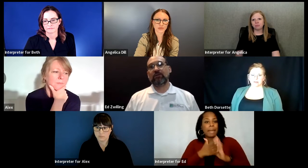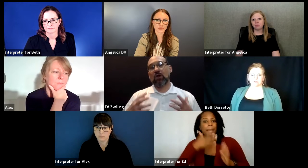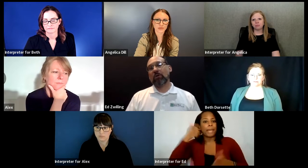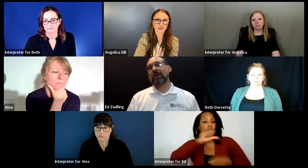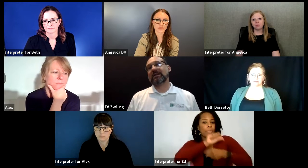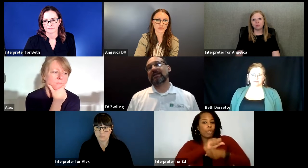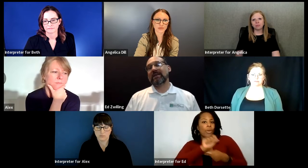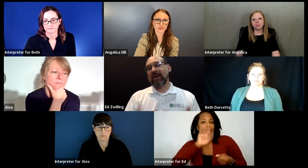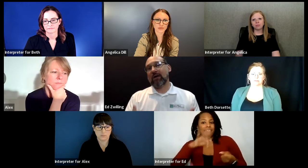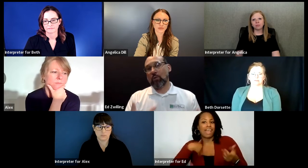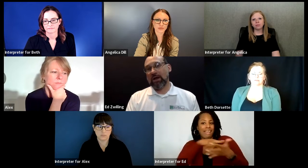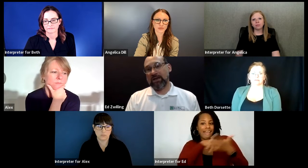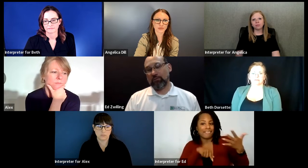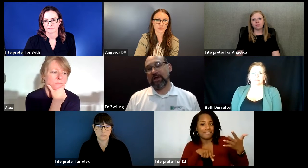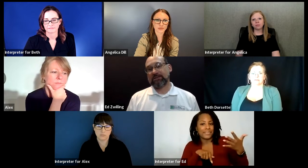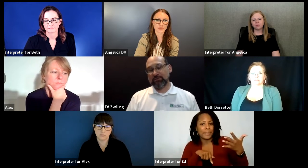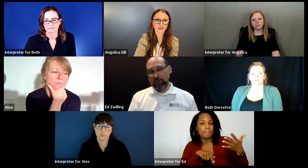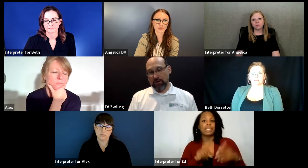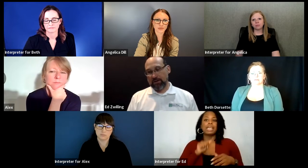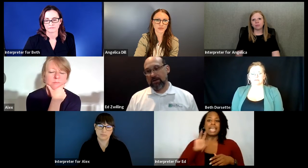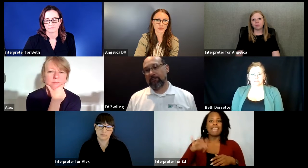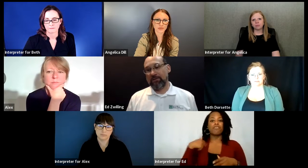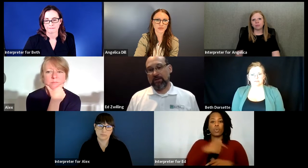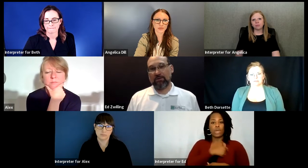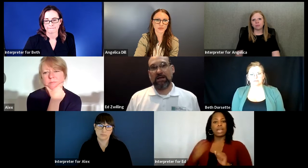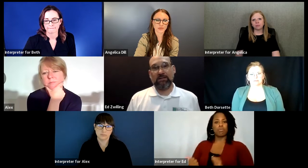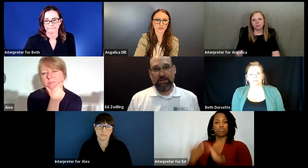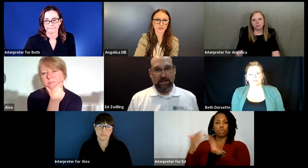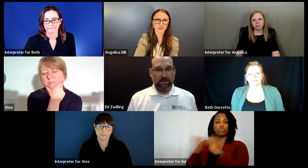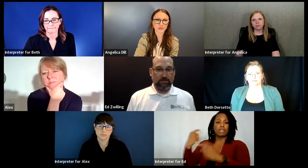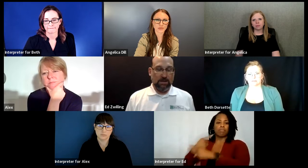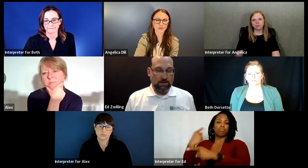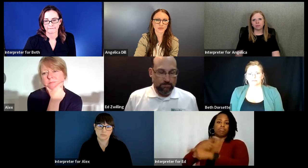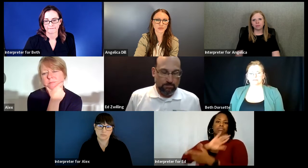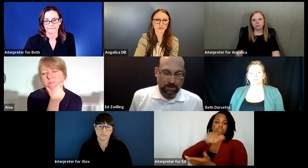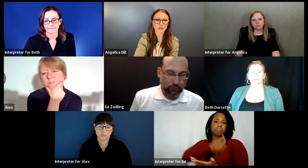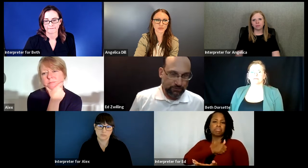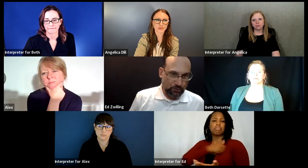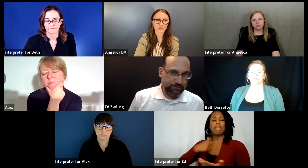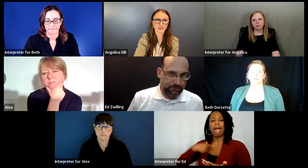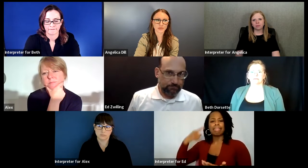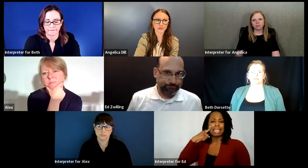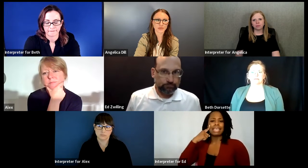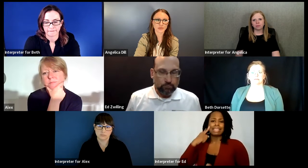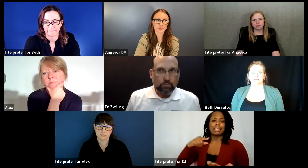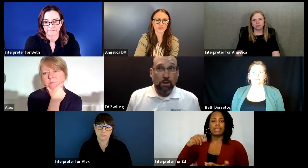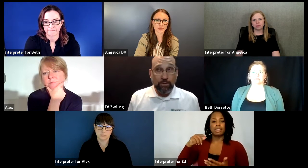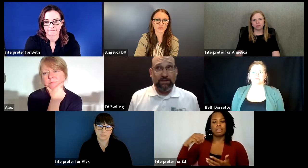And if you go about it in that way, with that spirit, I think you're likely to get better results.